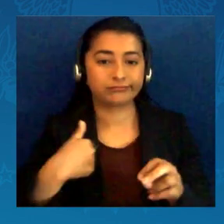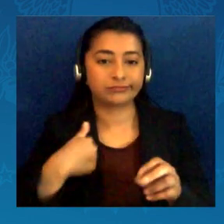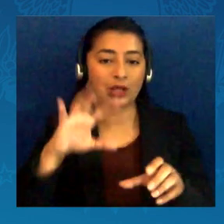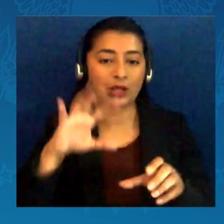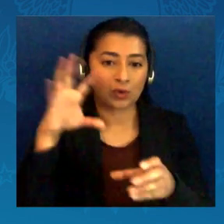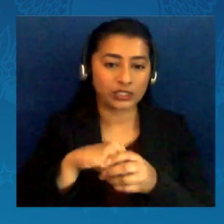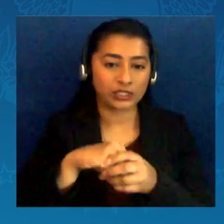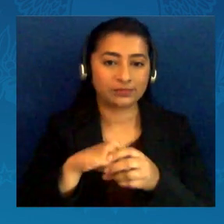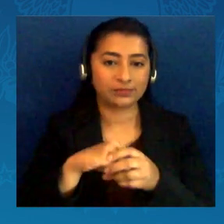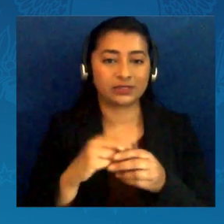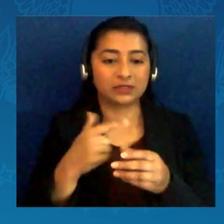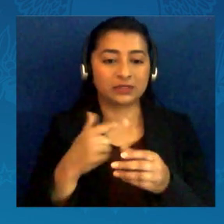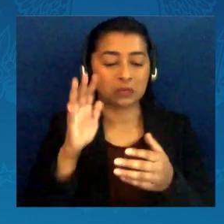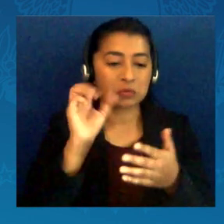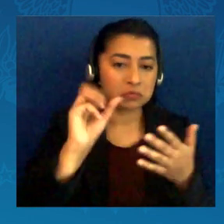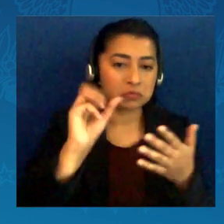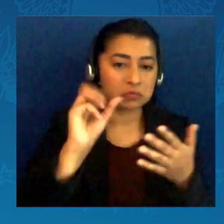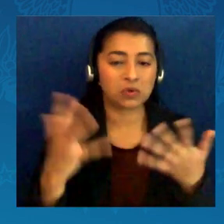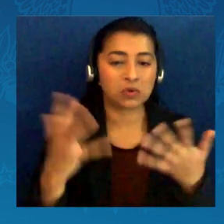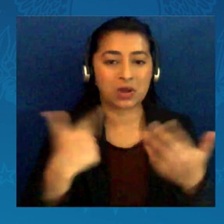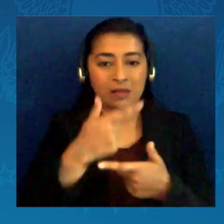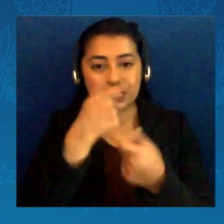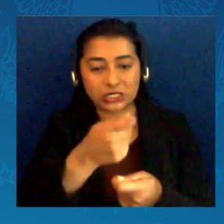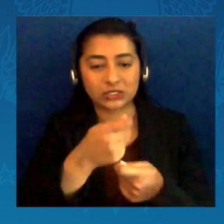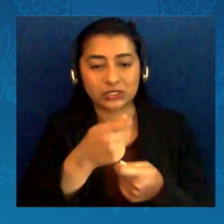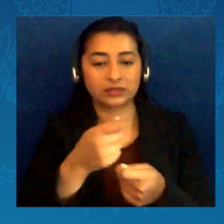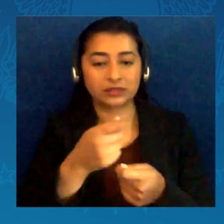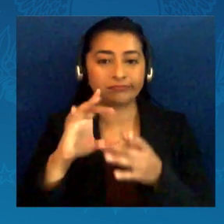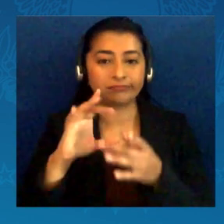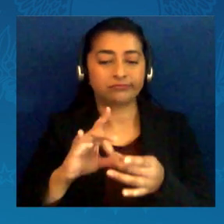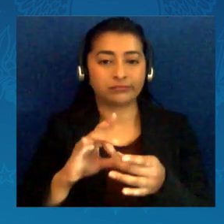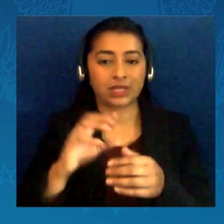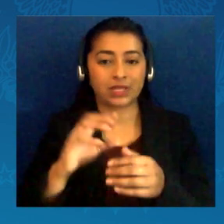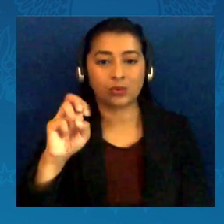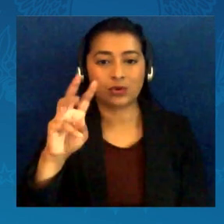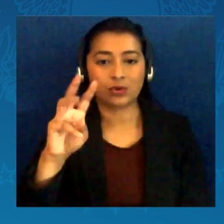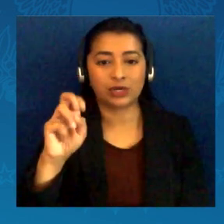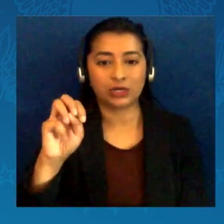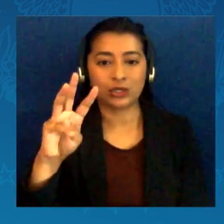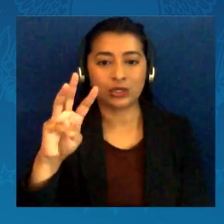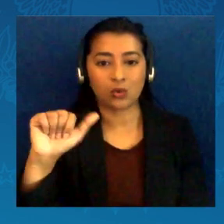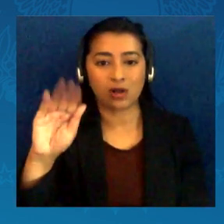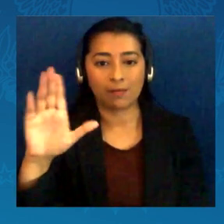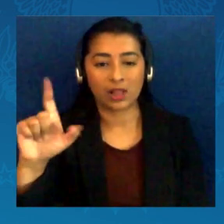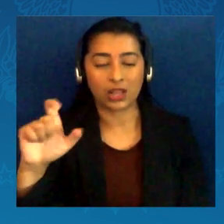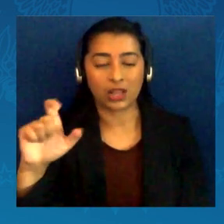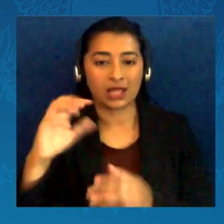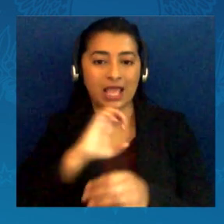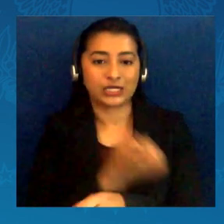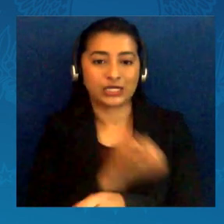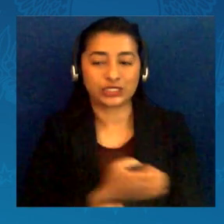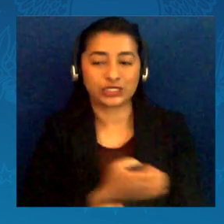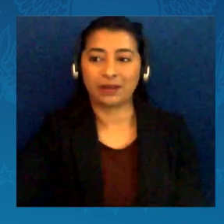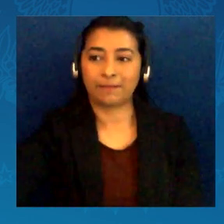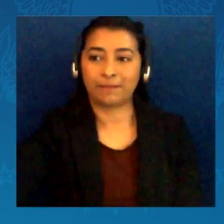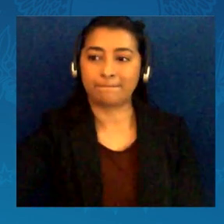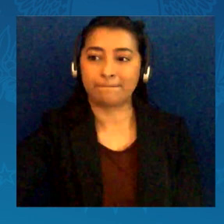in being renewable energy. And he was like, oh, sure, check out the Atmospheric and Planetary Science Department.